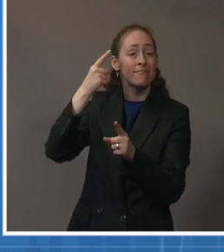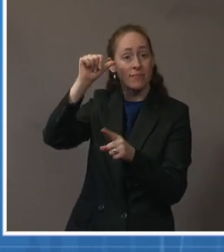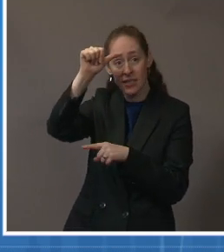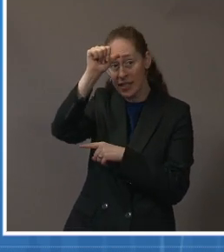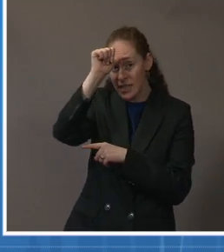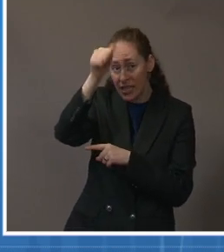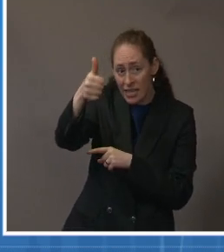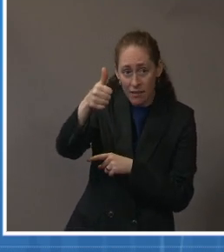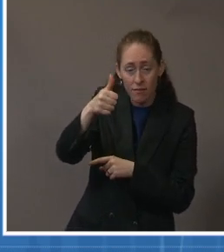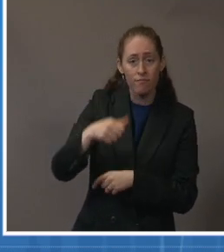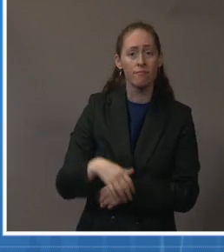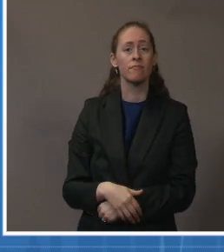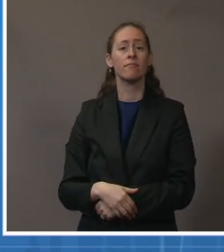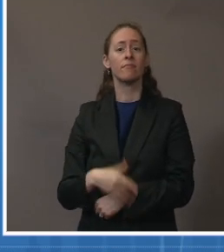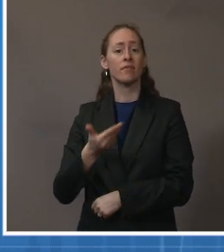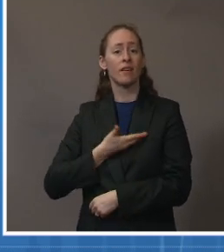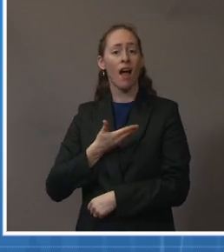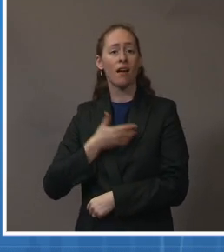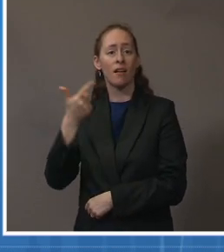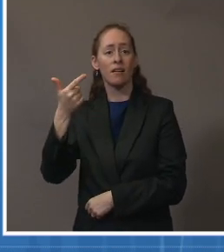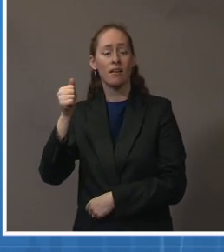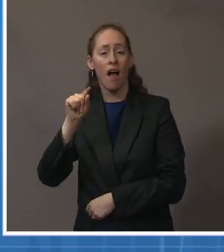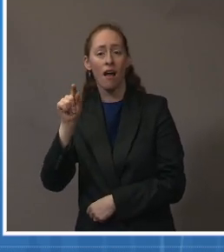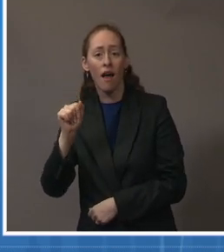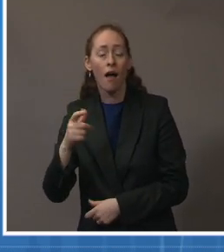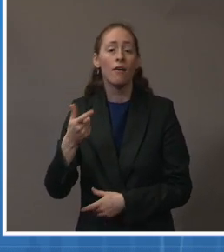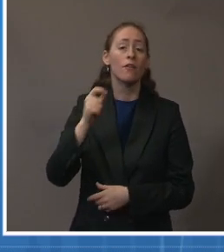Kosovo, Iraq, Haiti, and others.